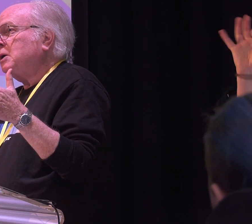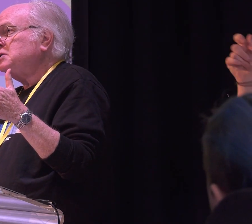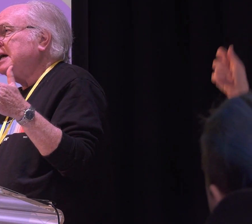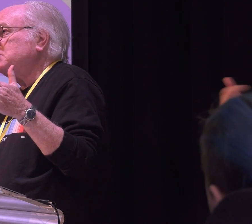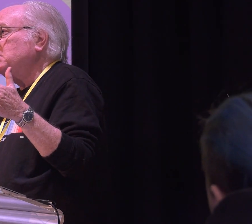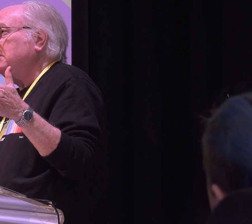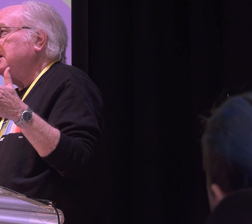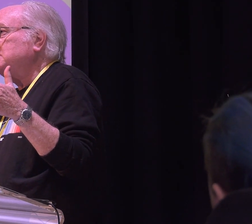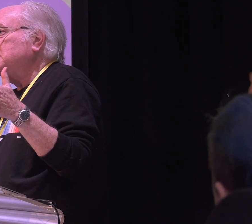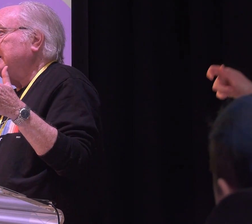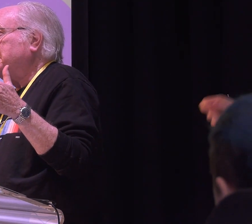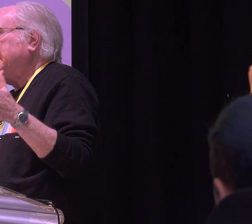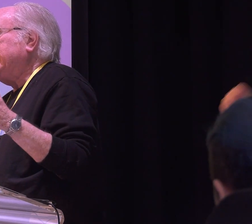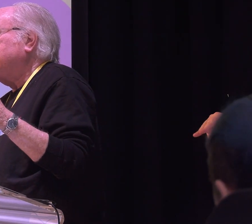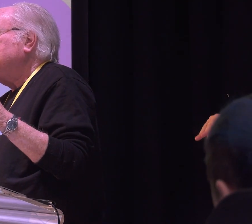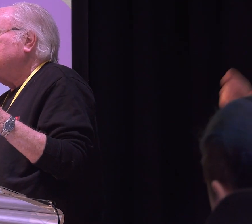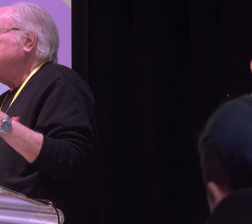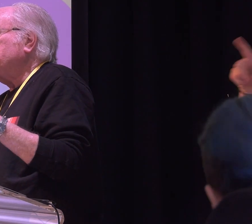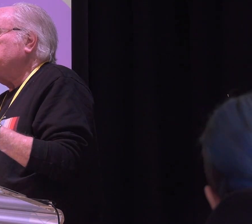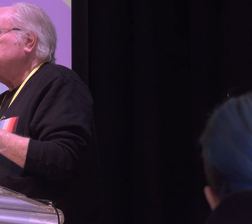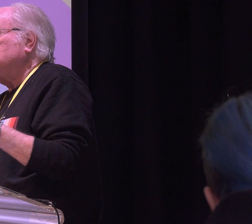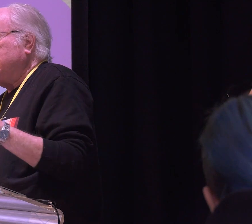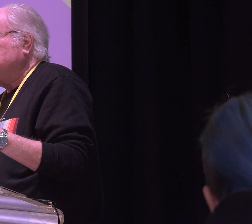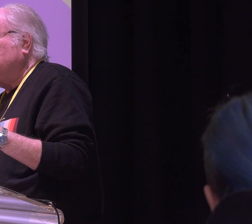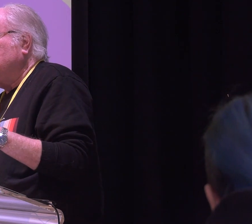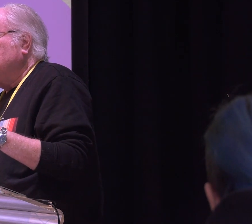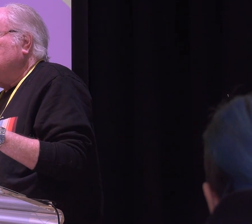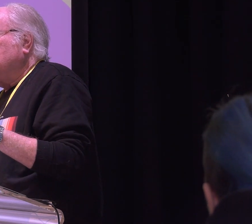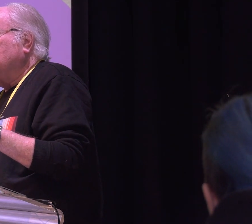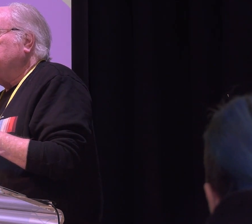because he has the name of Clegg as opposed to Attenborough.